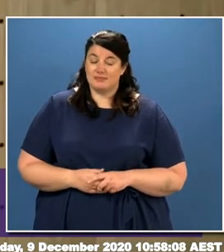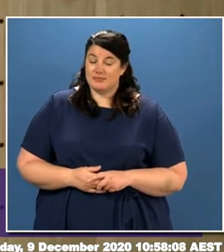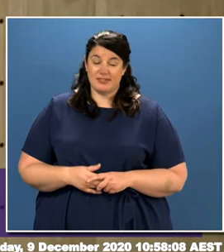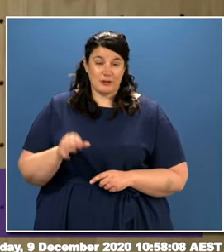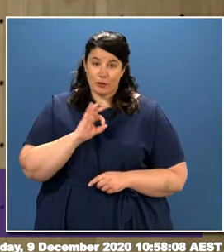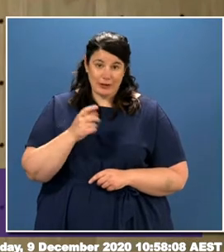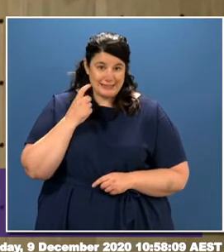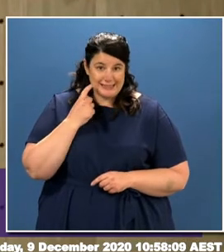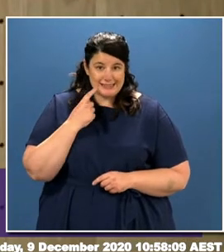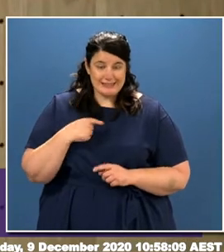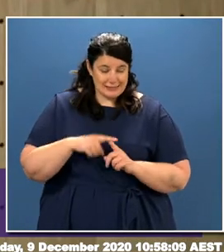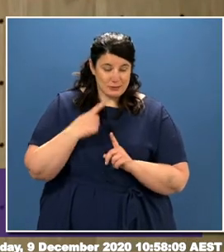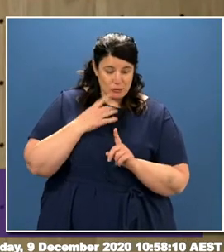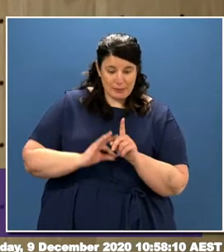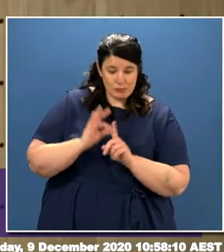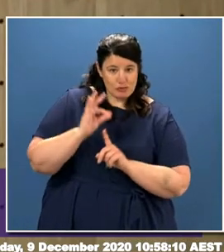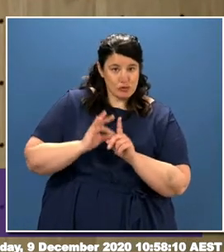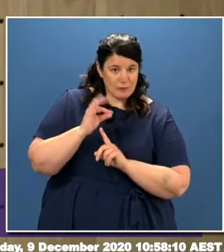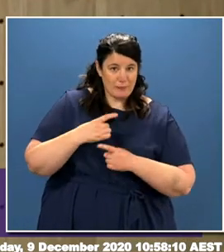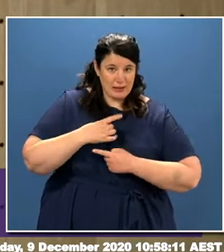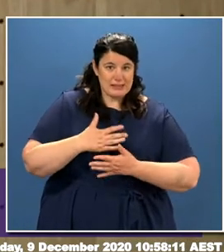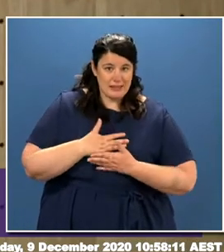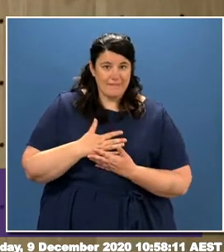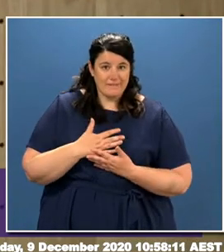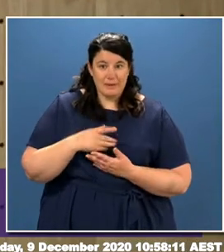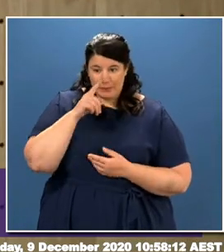People with disabilities need time to be comfortable with their